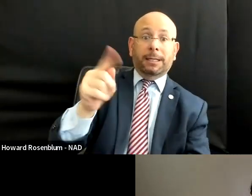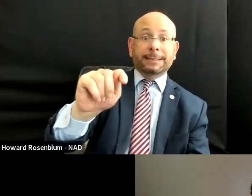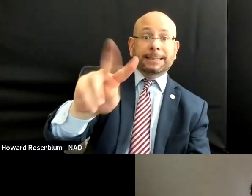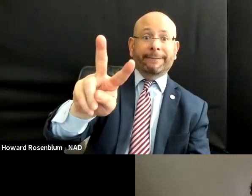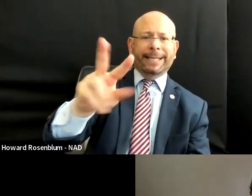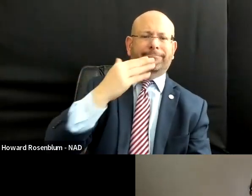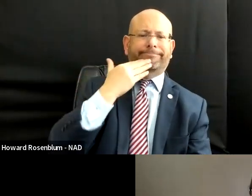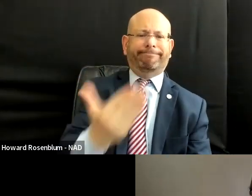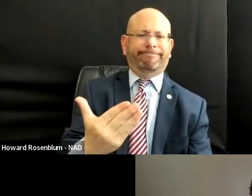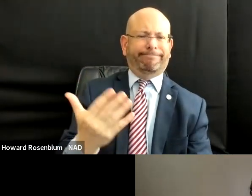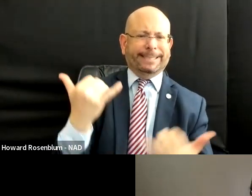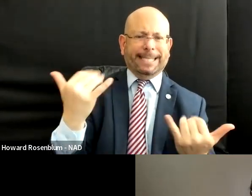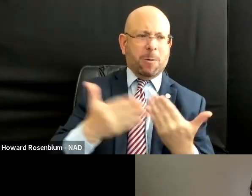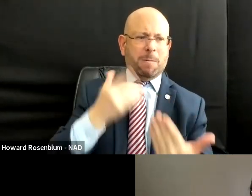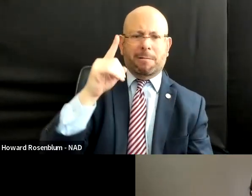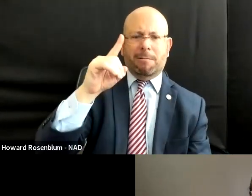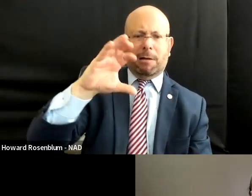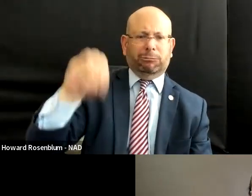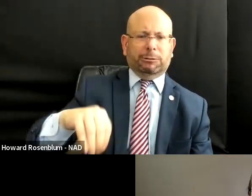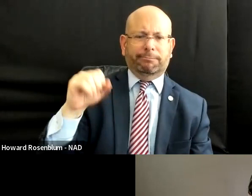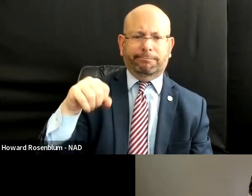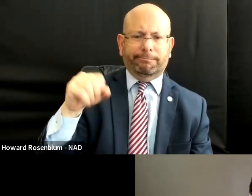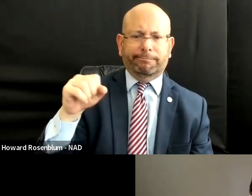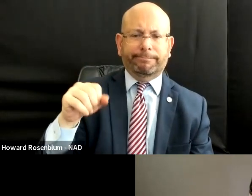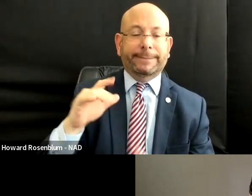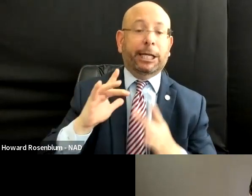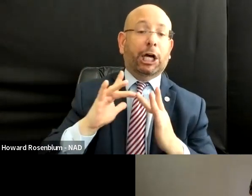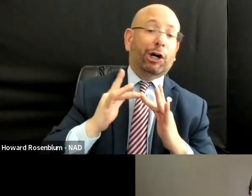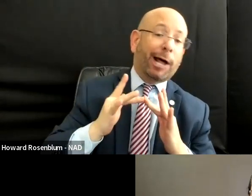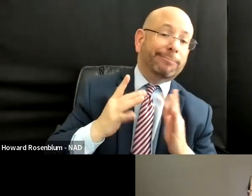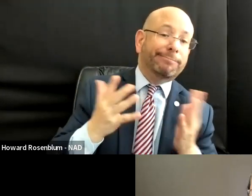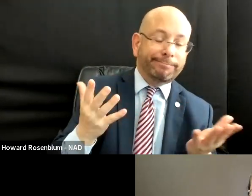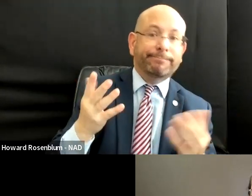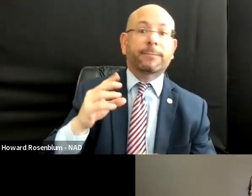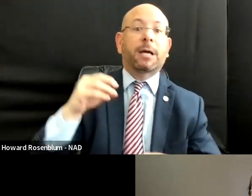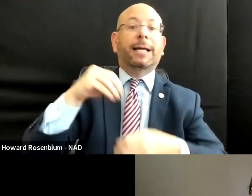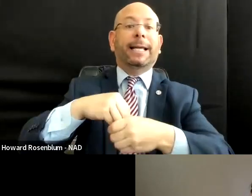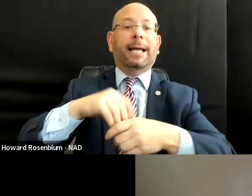regarding captioning